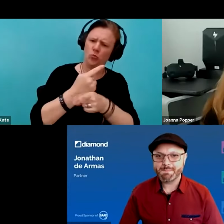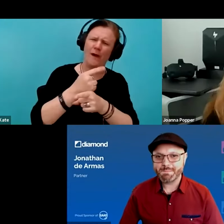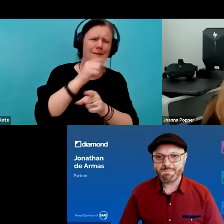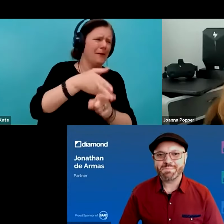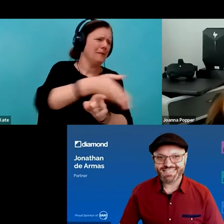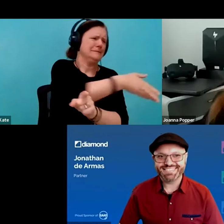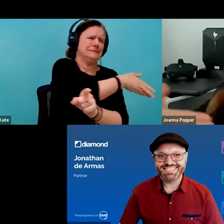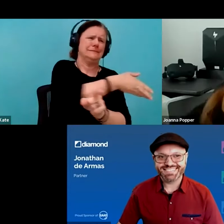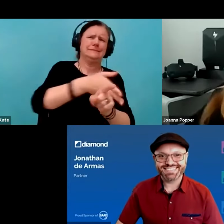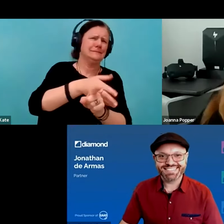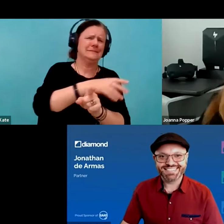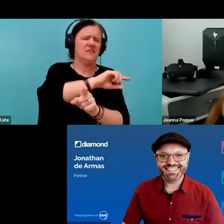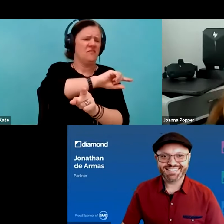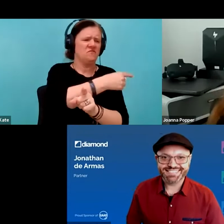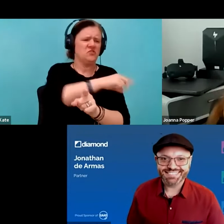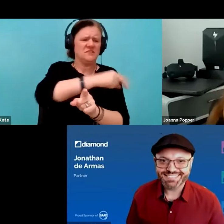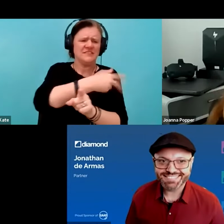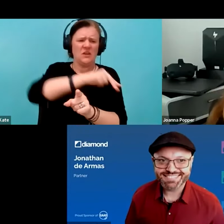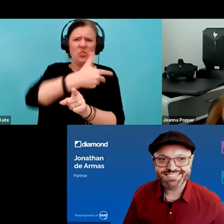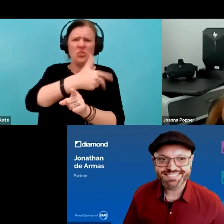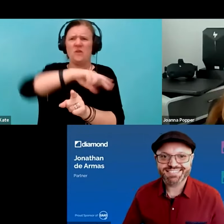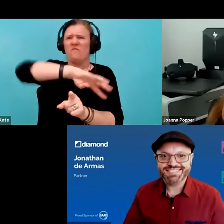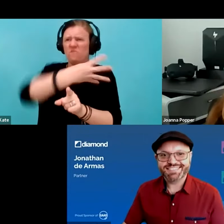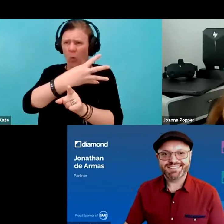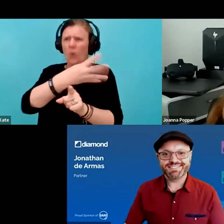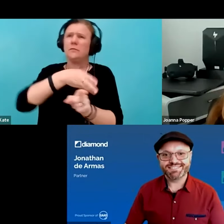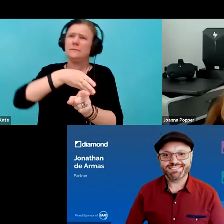fourth wave of we're heading into our fourth wave of computing. And so I wanted to be part